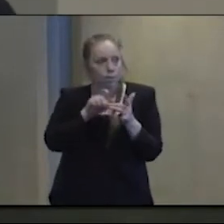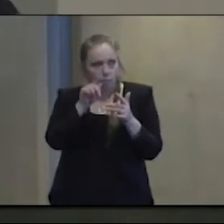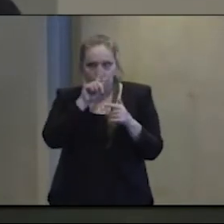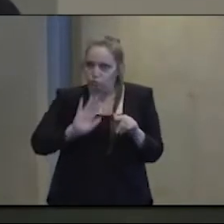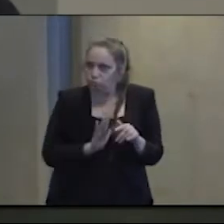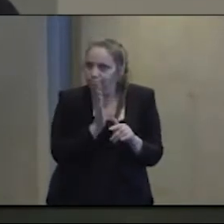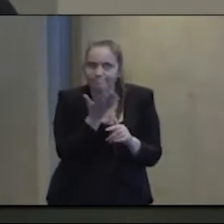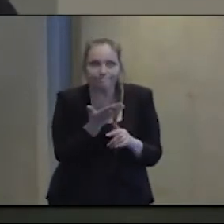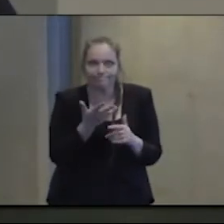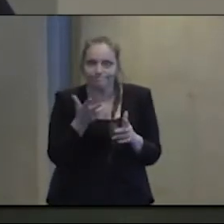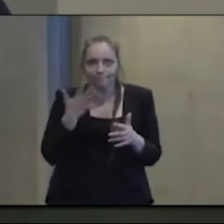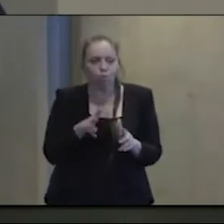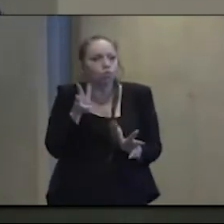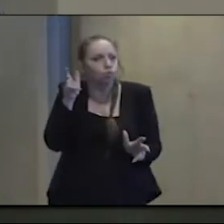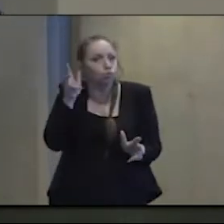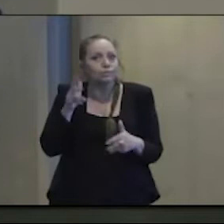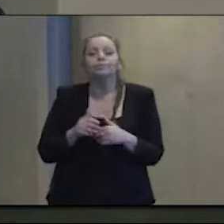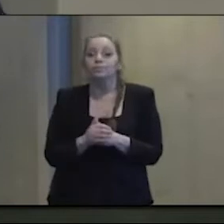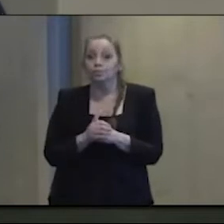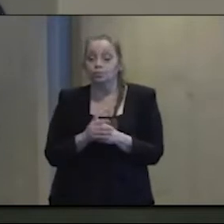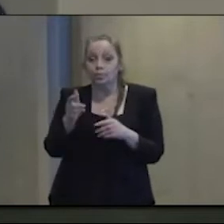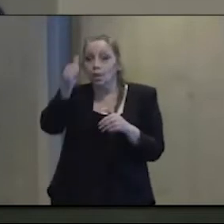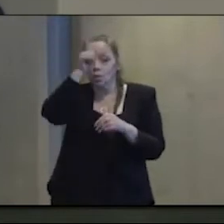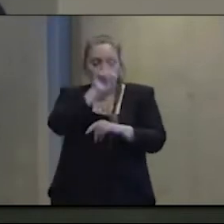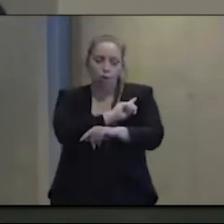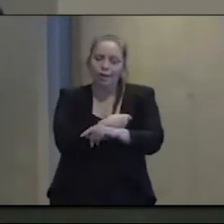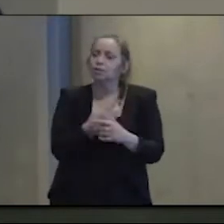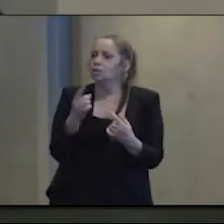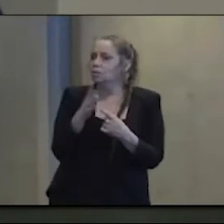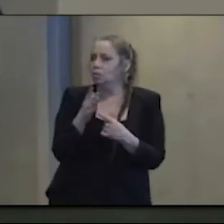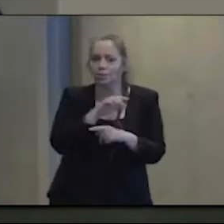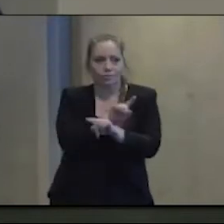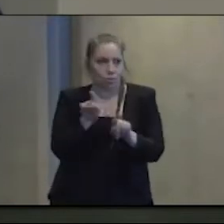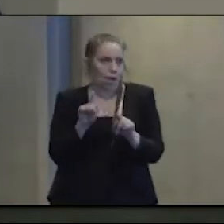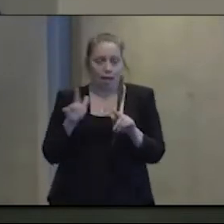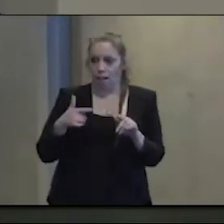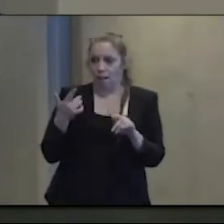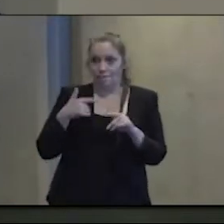in as well. We all know that energy is essential to the way that we currently operate in society.